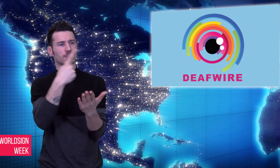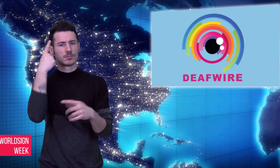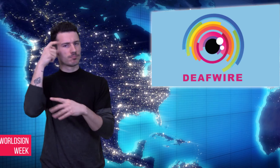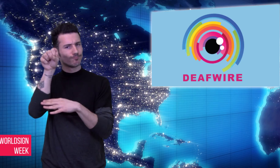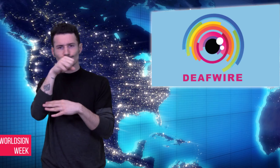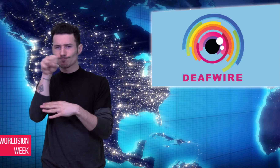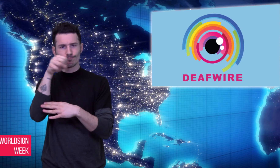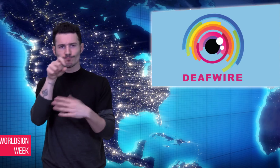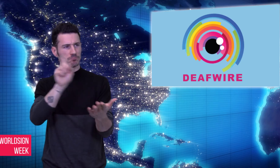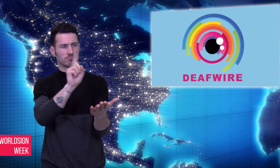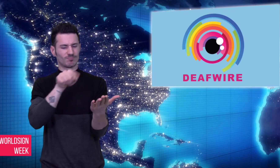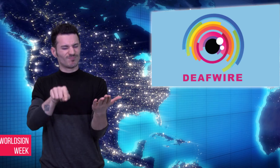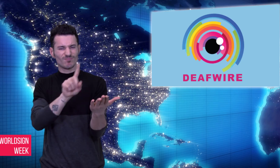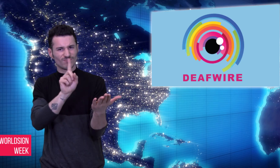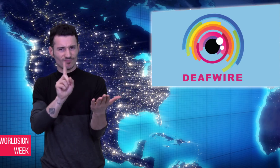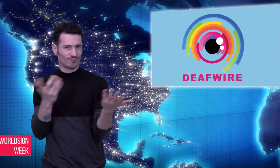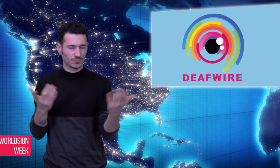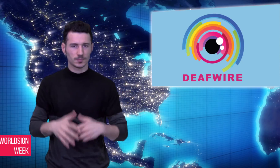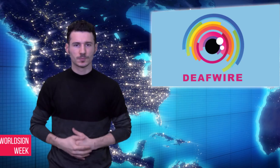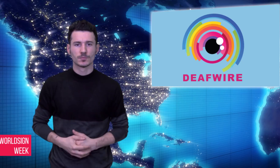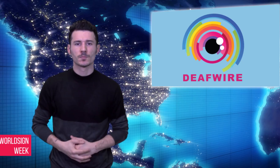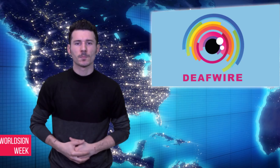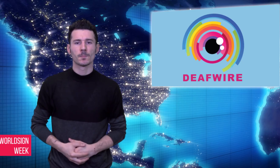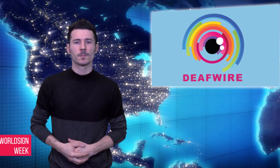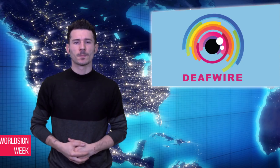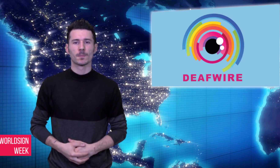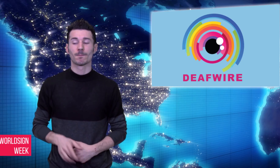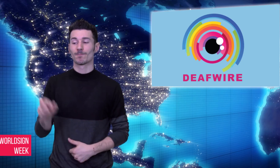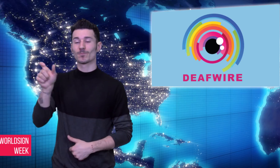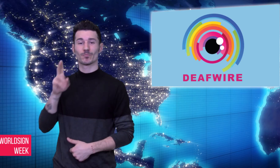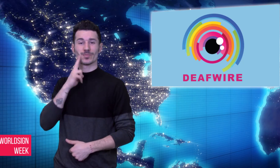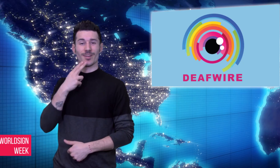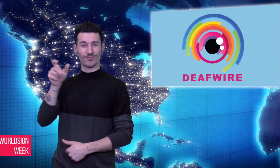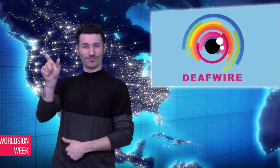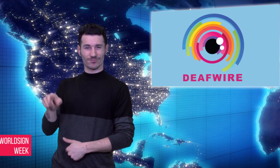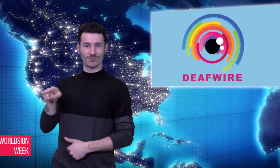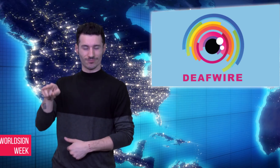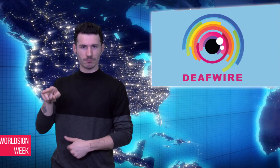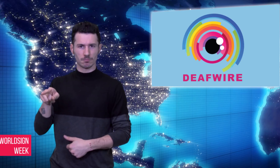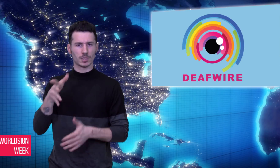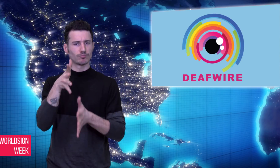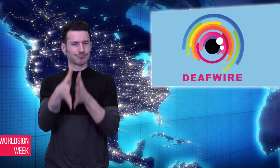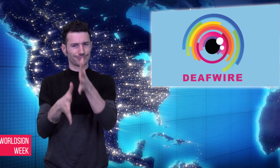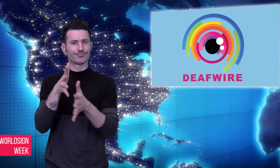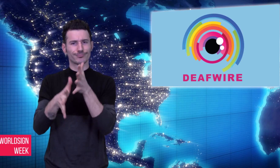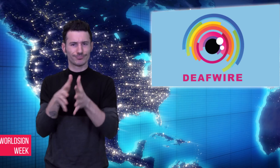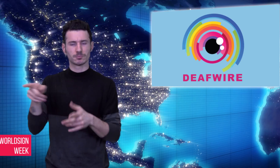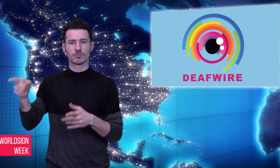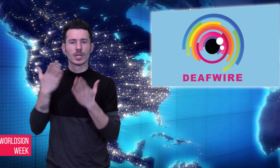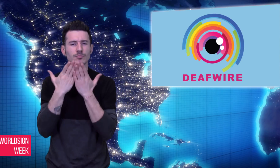School for the Deaf and Blind and